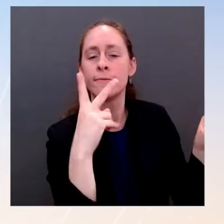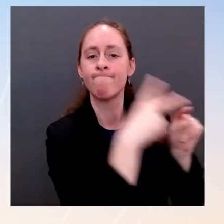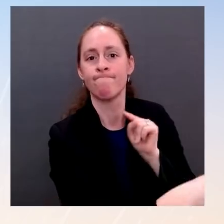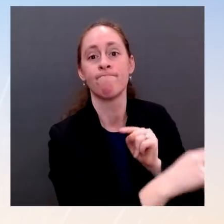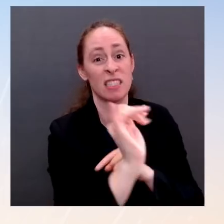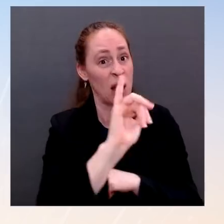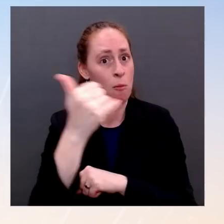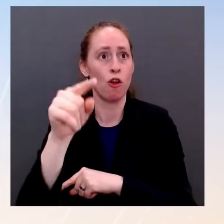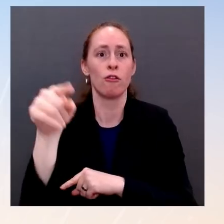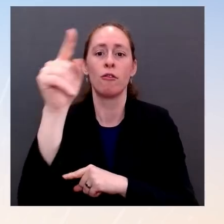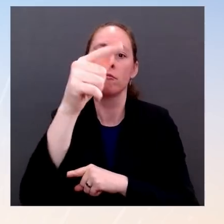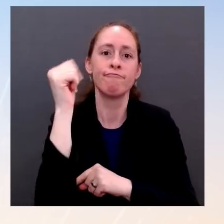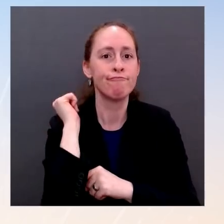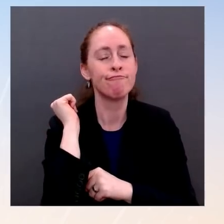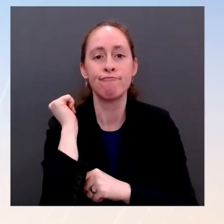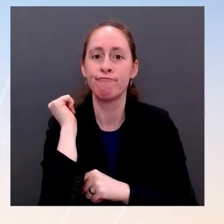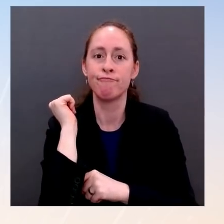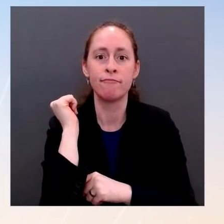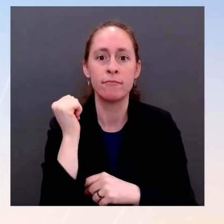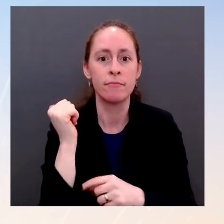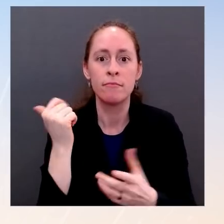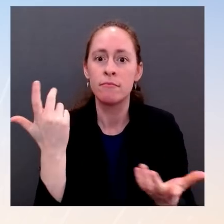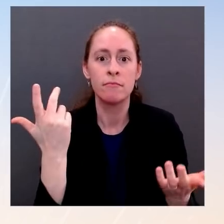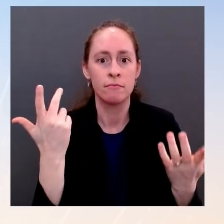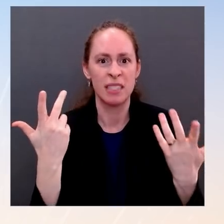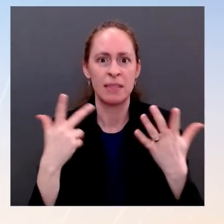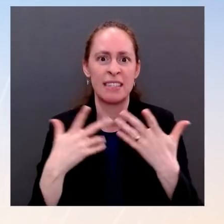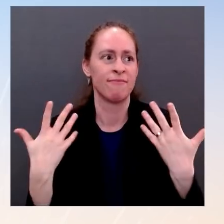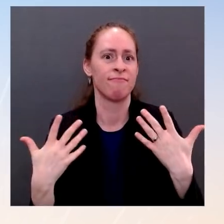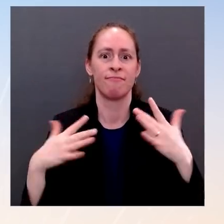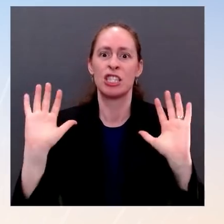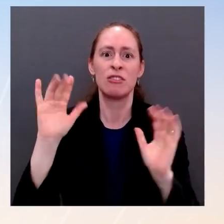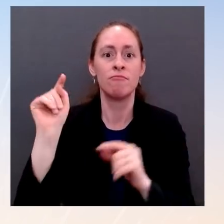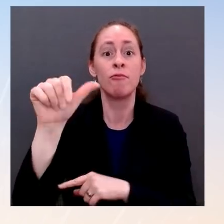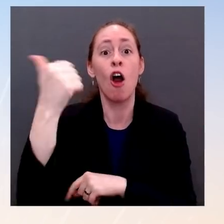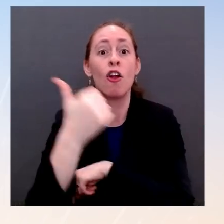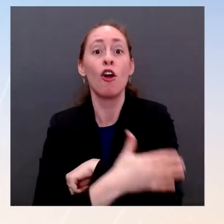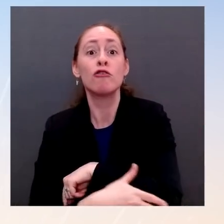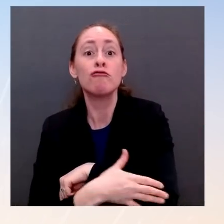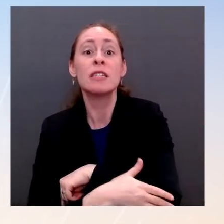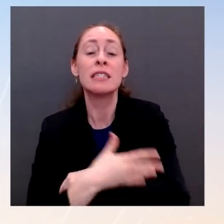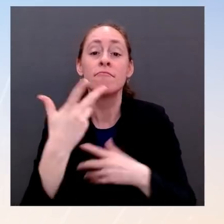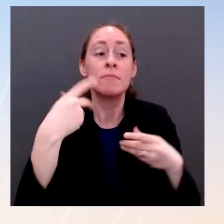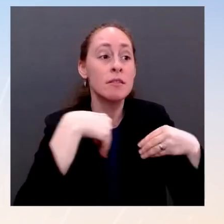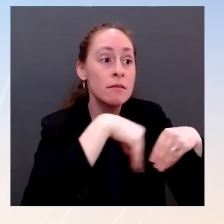and export controls deny critical technological inputs that Russia needs to diversify its economy